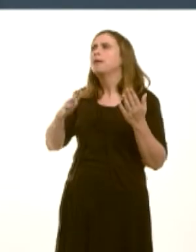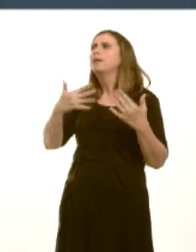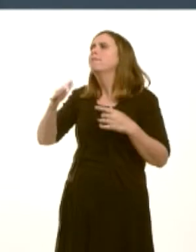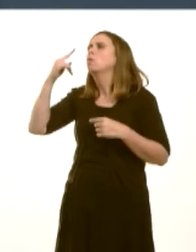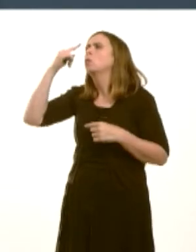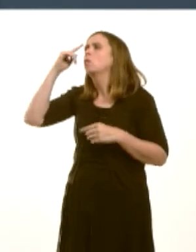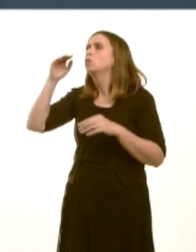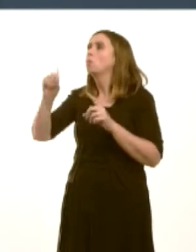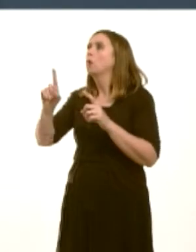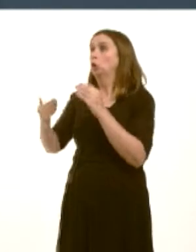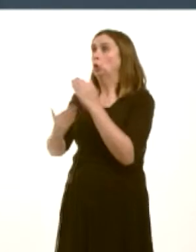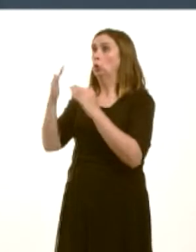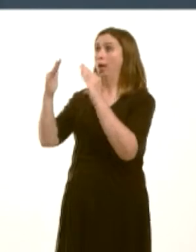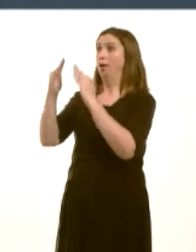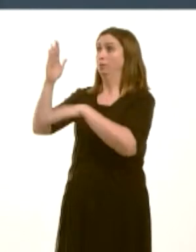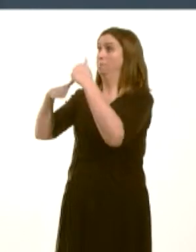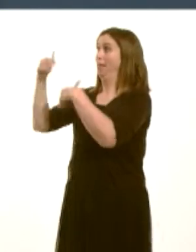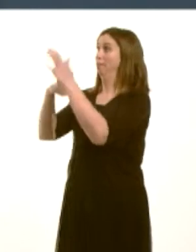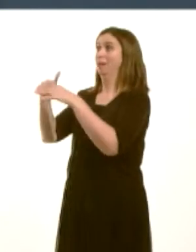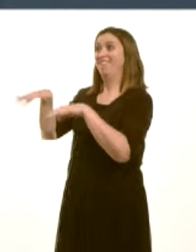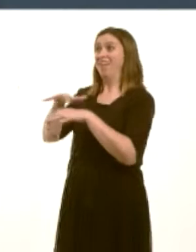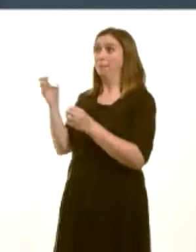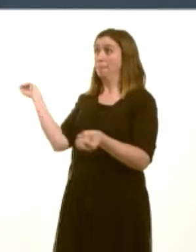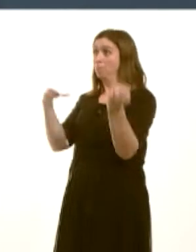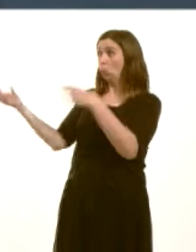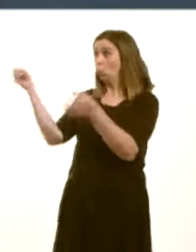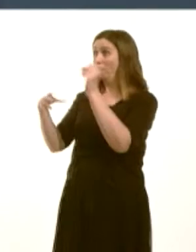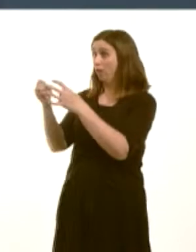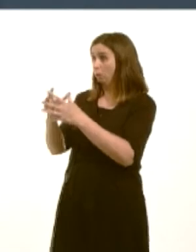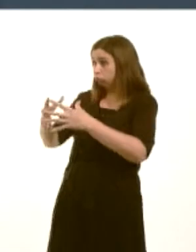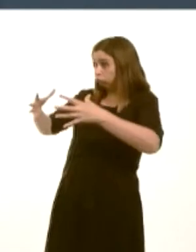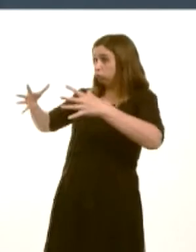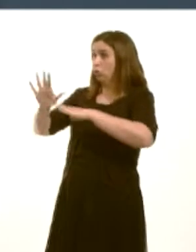housing development. First Minister, clearly we do not want to find ourselves in the same